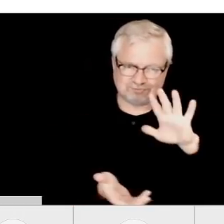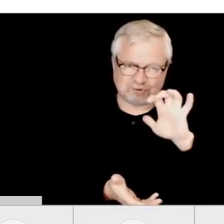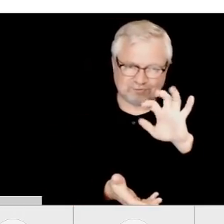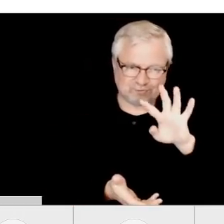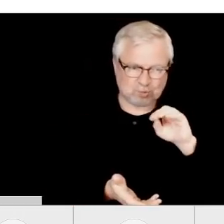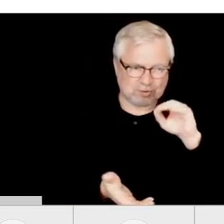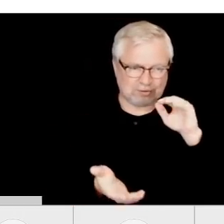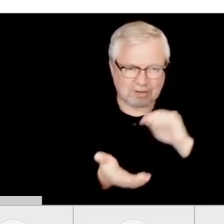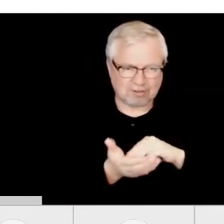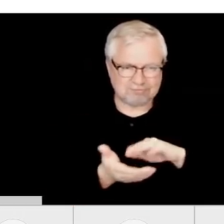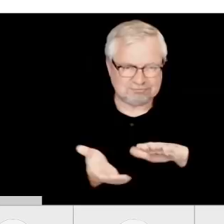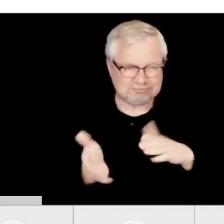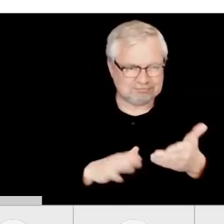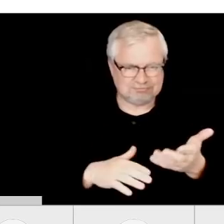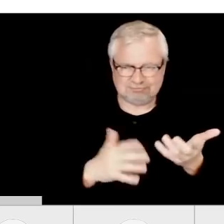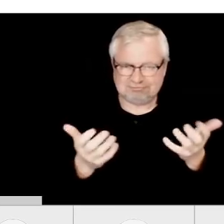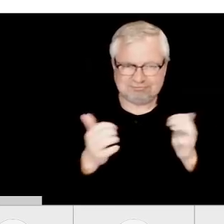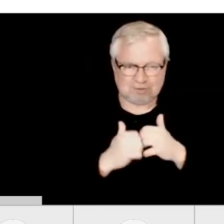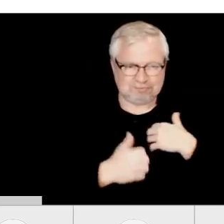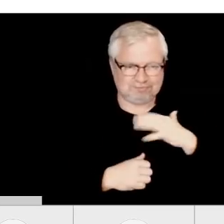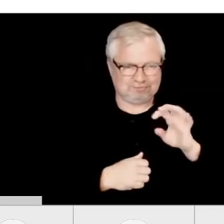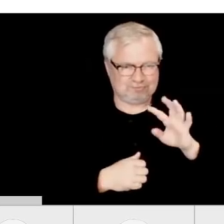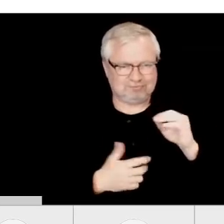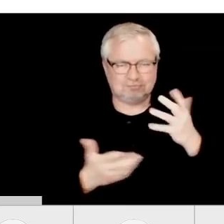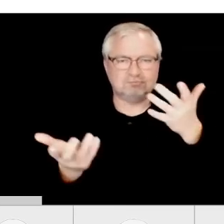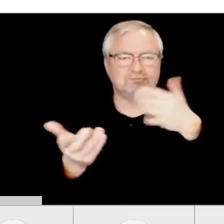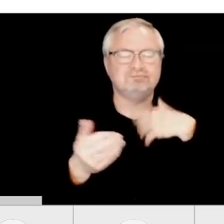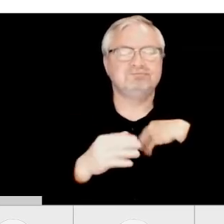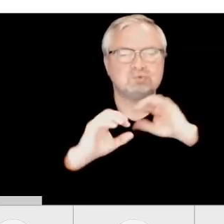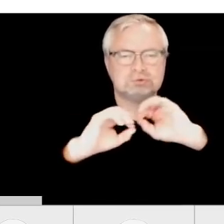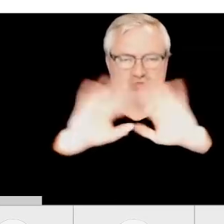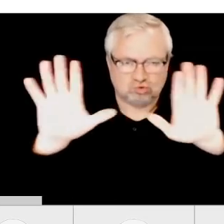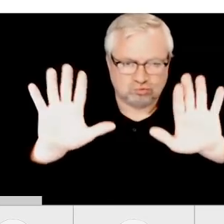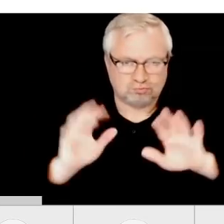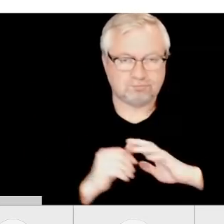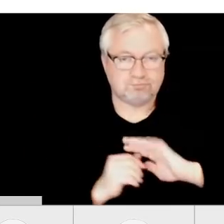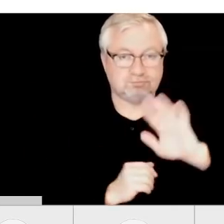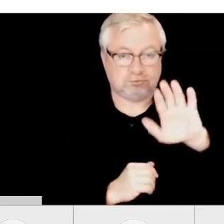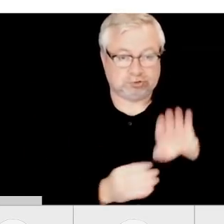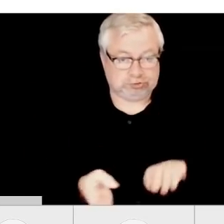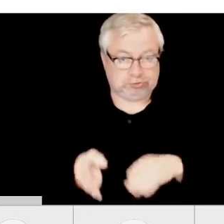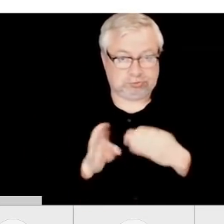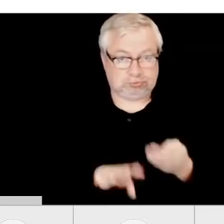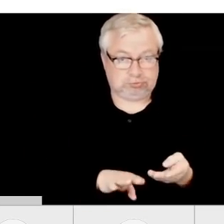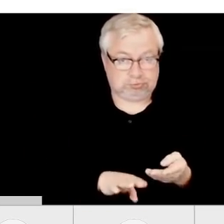So what we wanted to clarify the mortality is cumulative mortality for